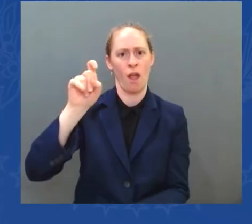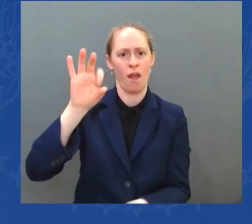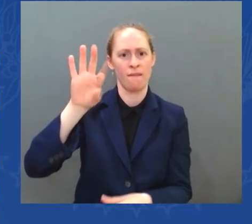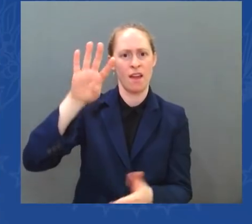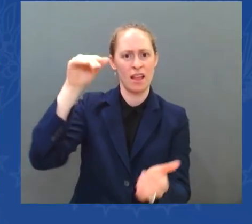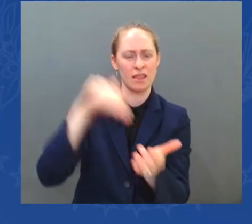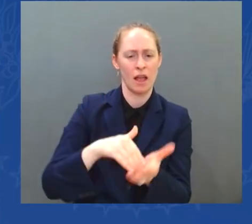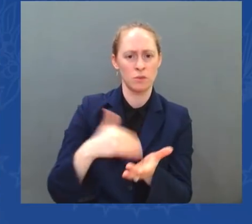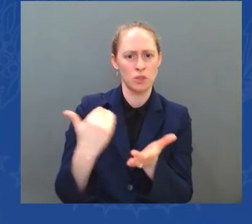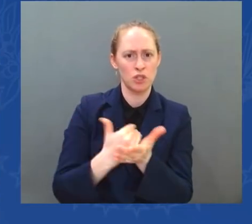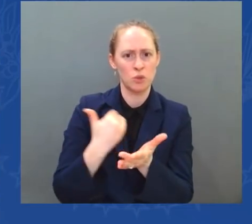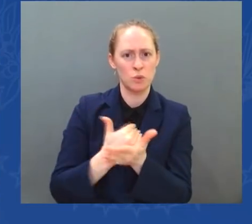Good jobs.